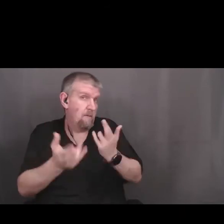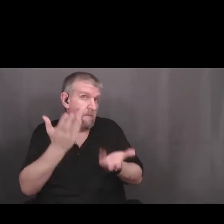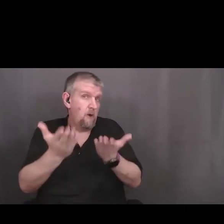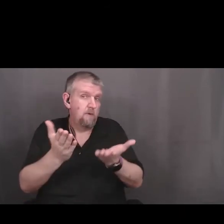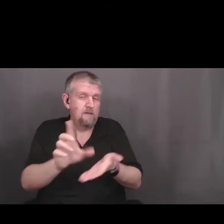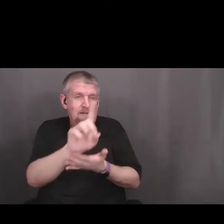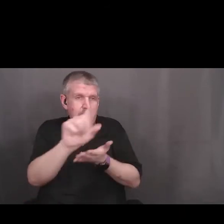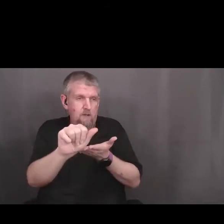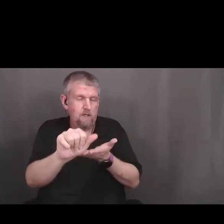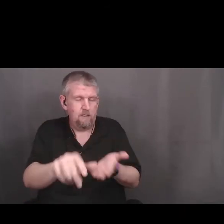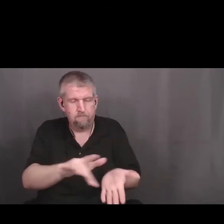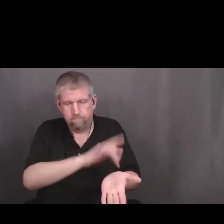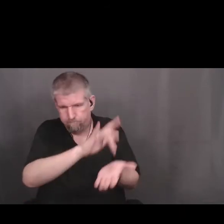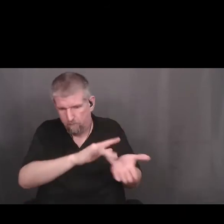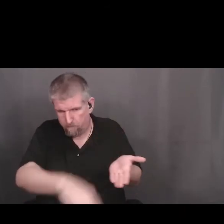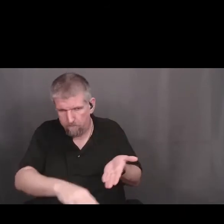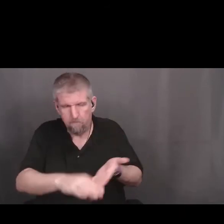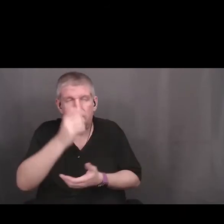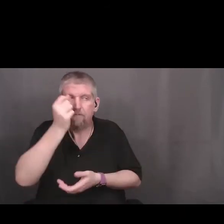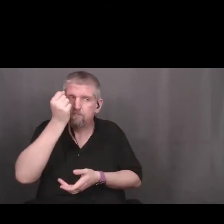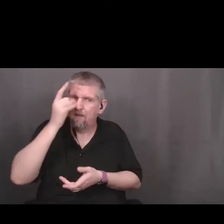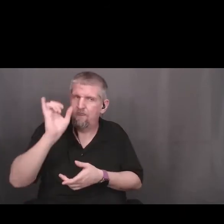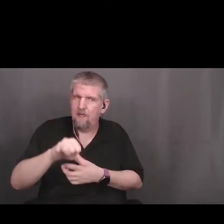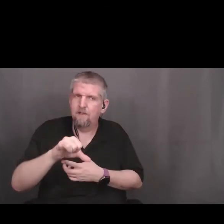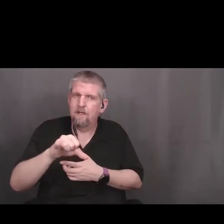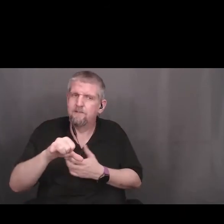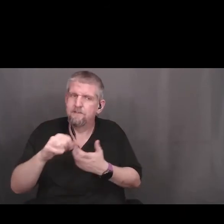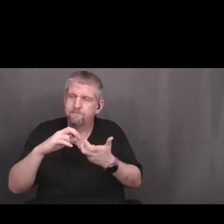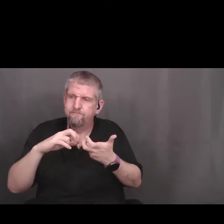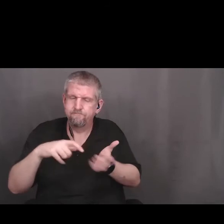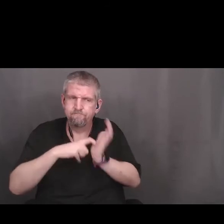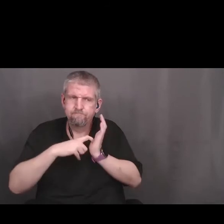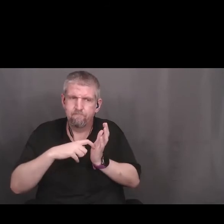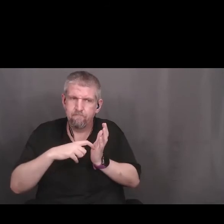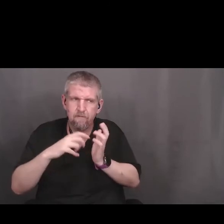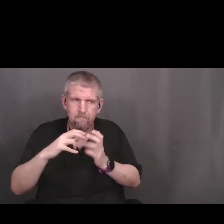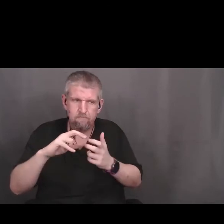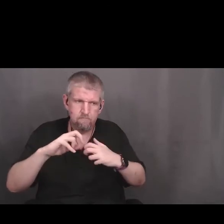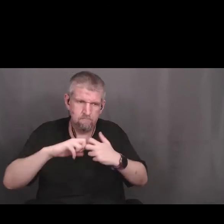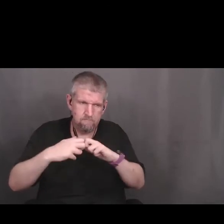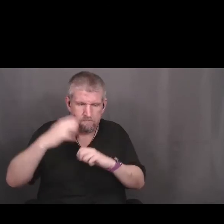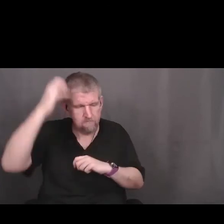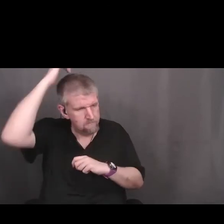which of course it comes with conditions, but we can assist with that so that if you wanted